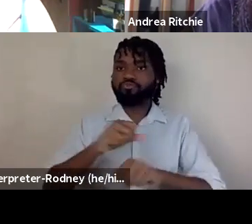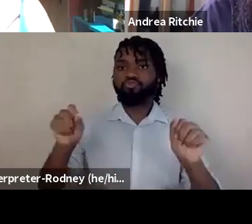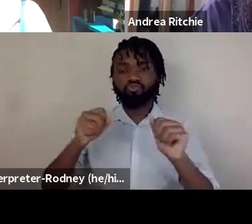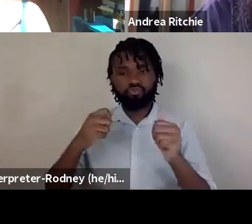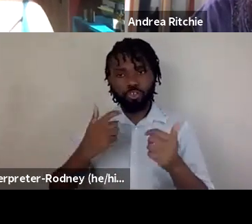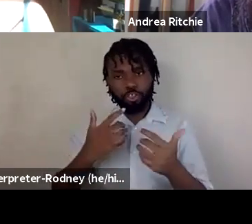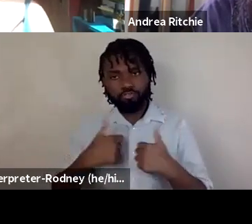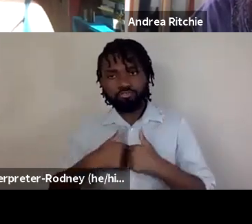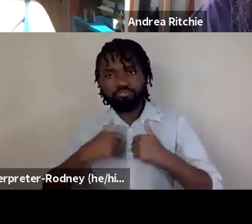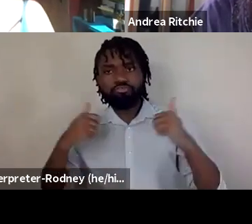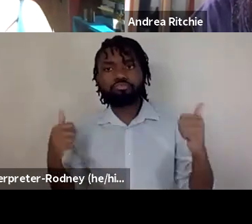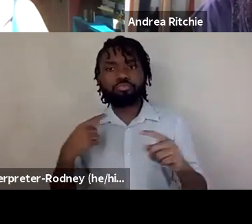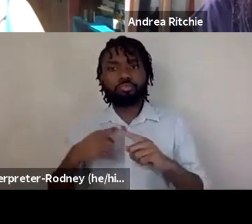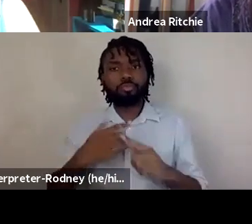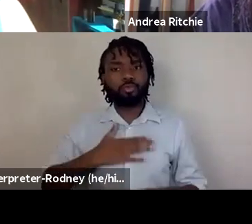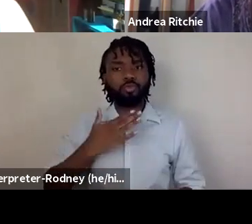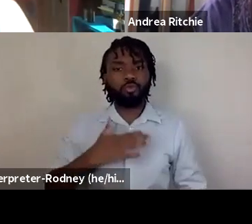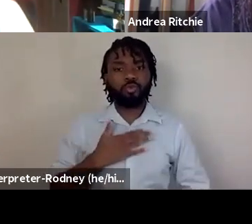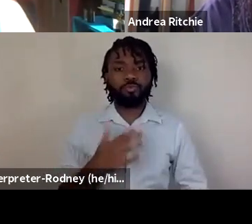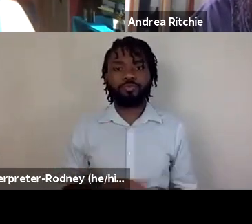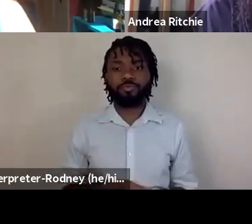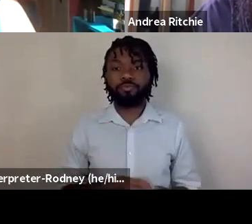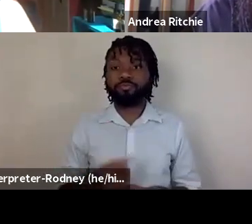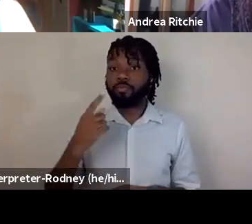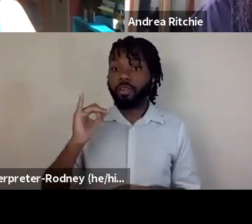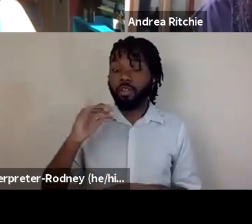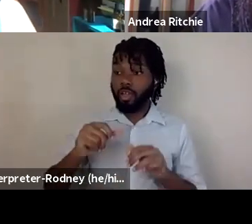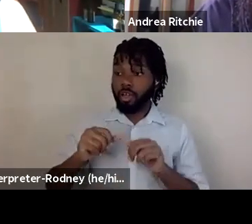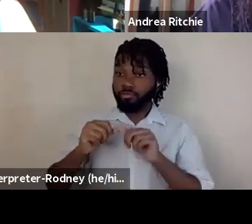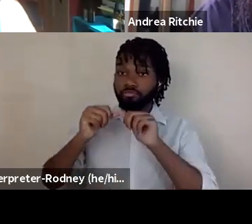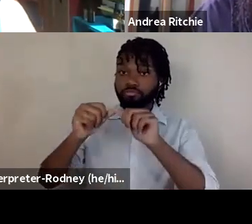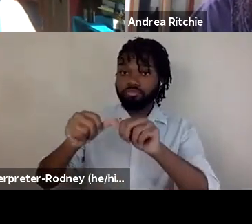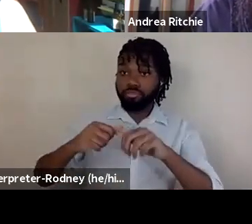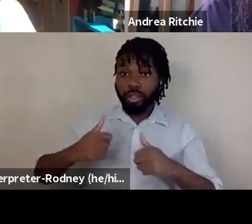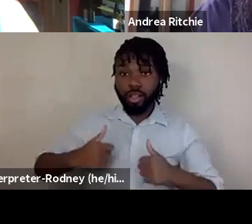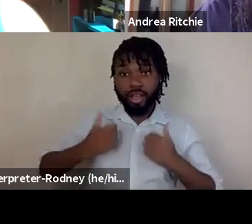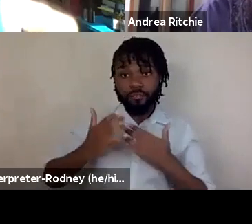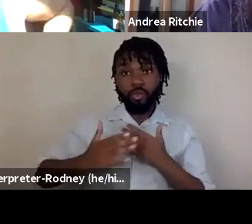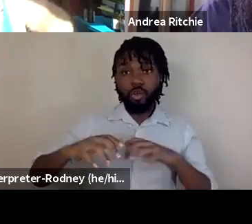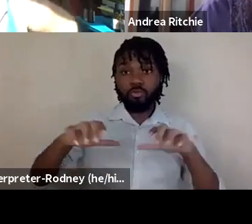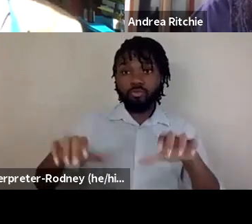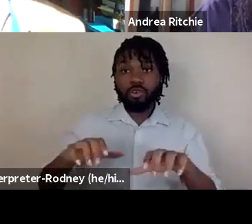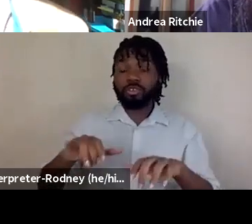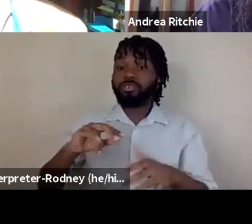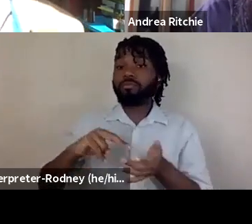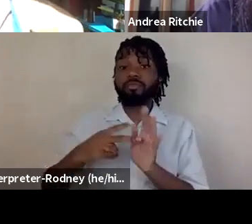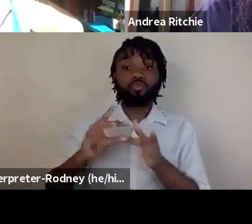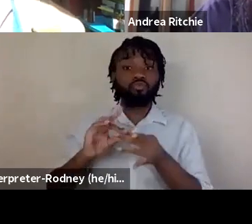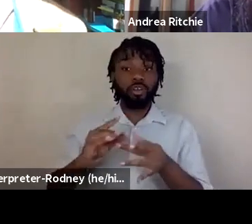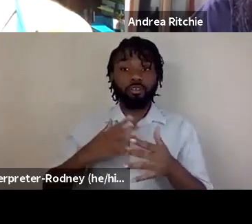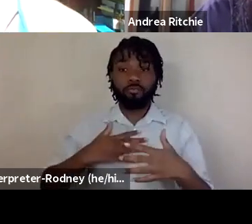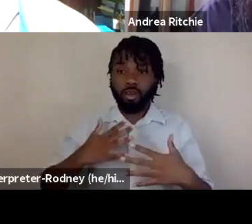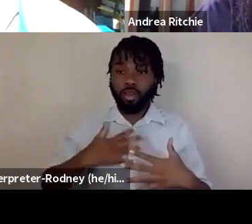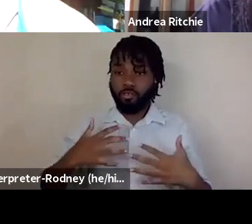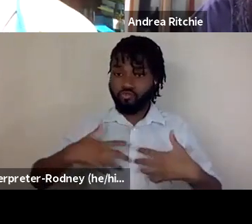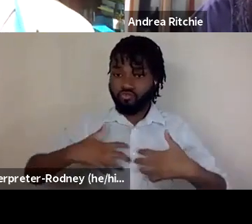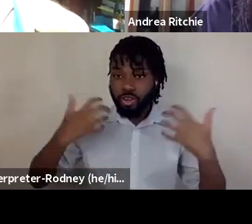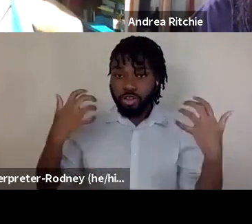And so when I talk about that lifelong practice it means relating to my rage, my scatteredness,